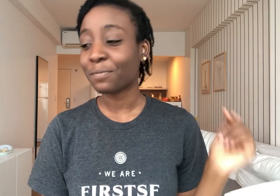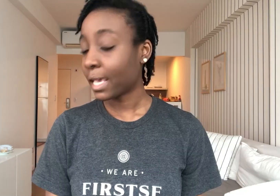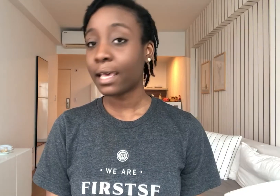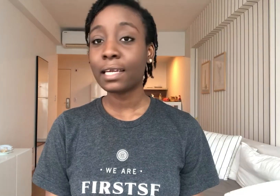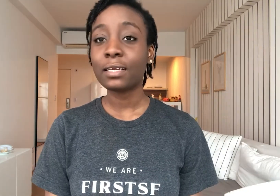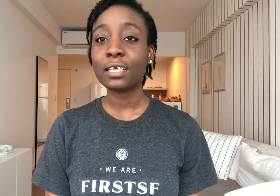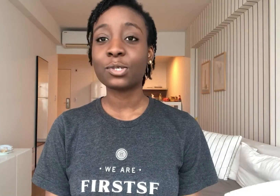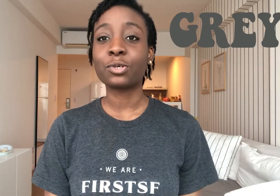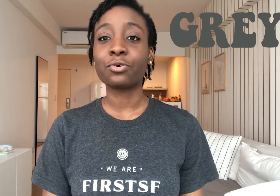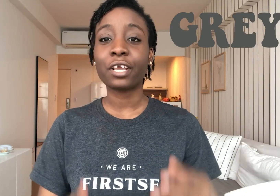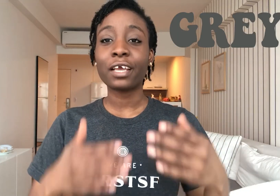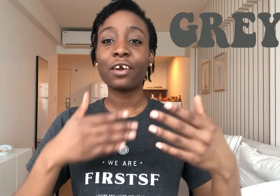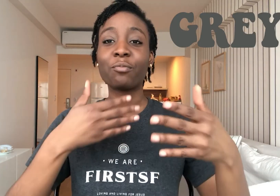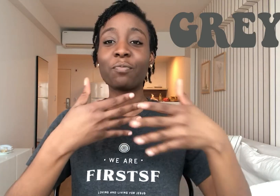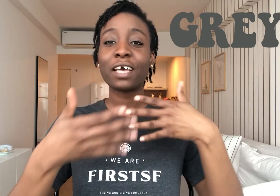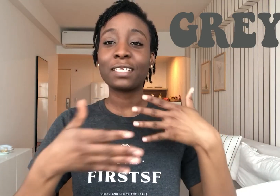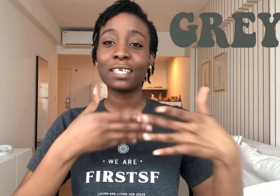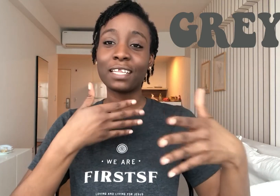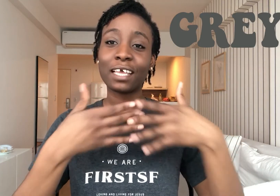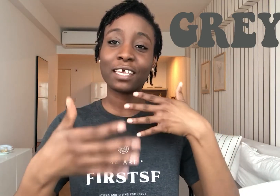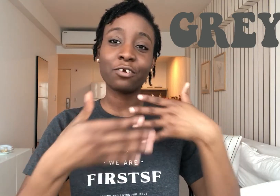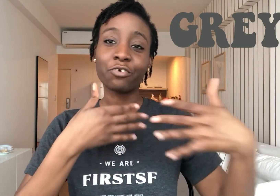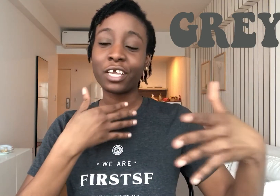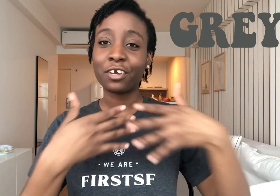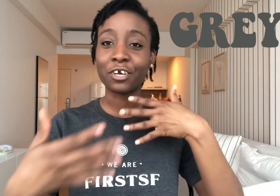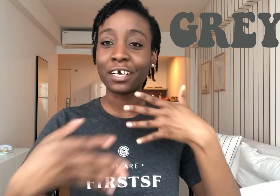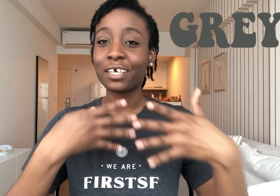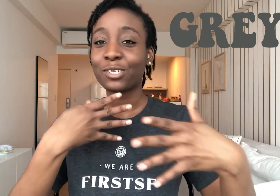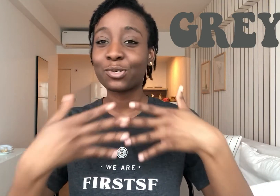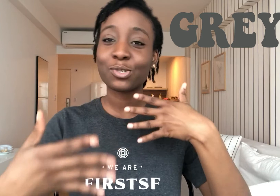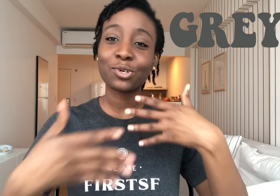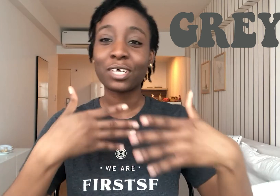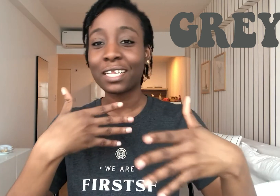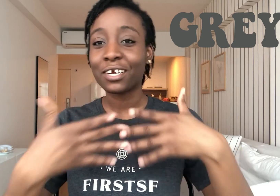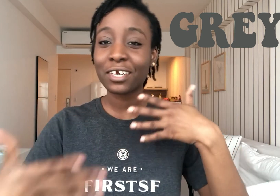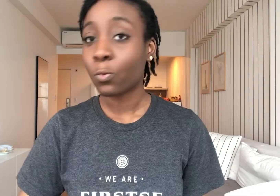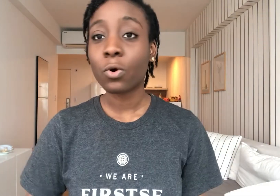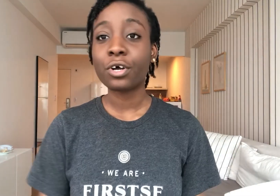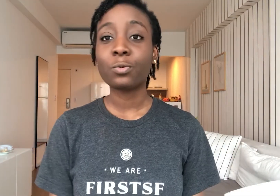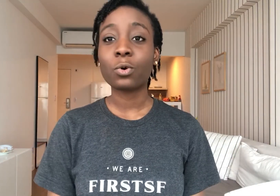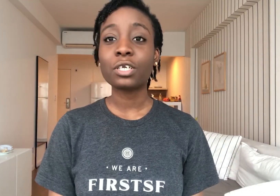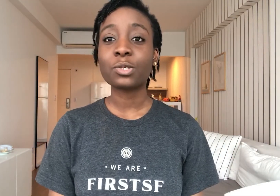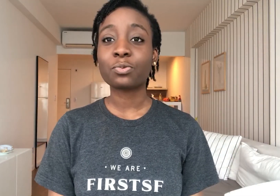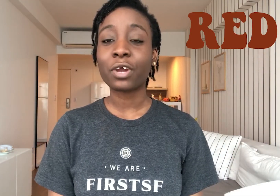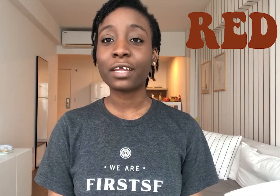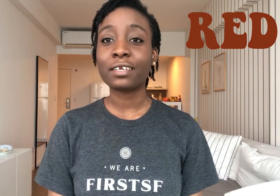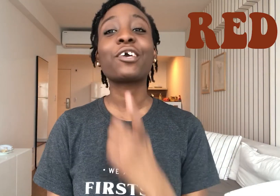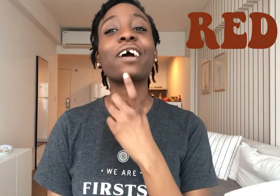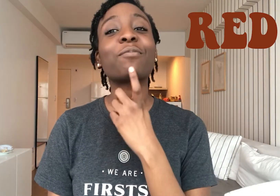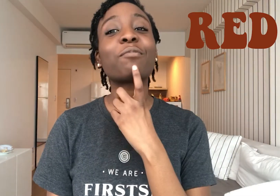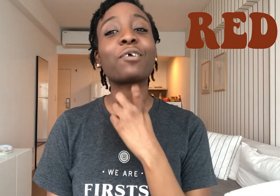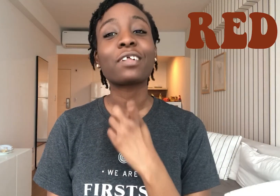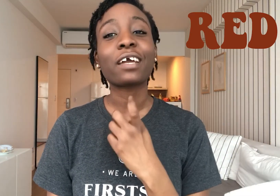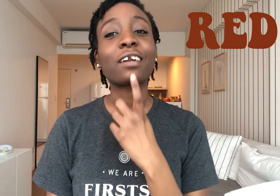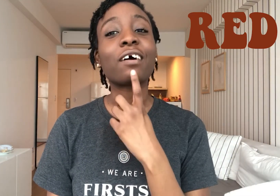10 is grey. I remember I said like a grey area so it's not clear. One, one is red. Oh yeah I remember like an